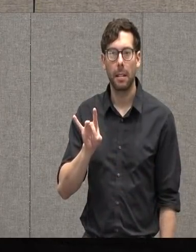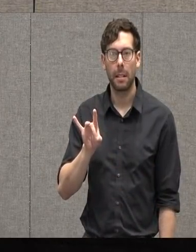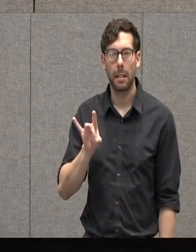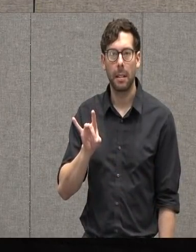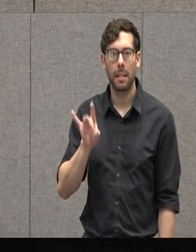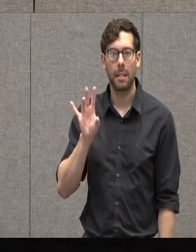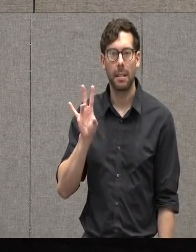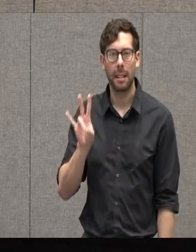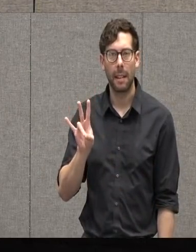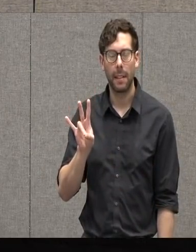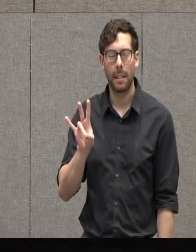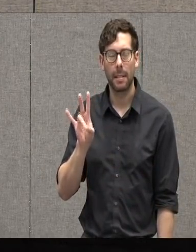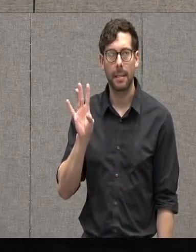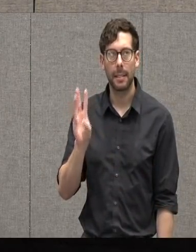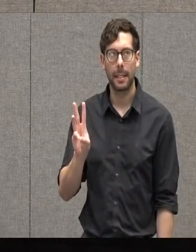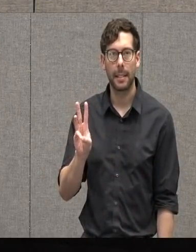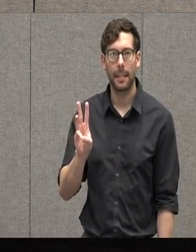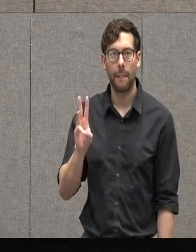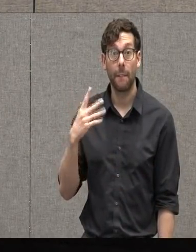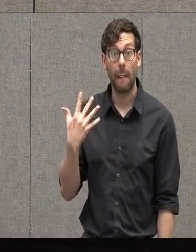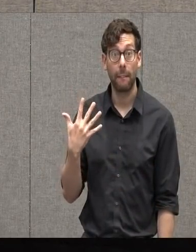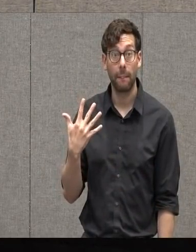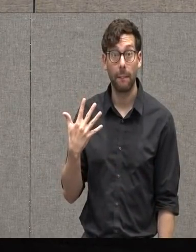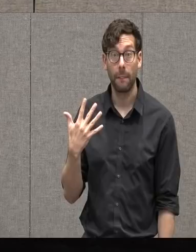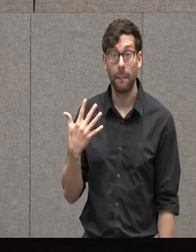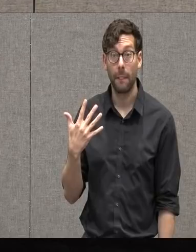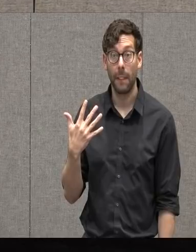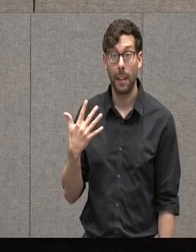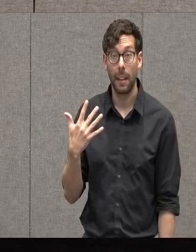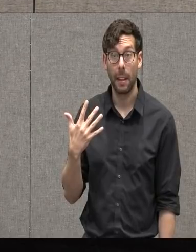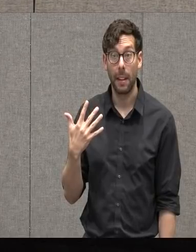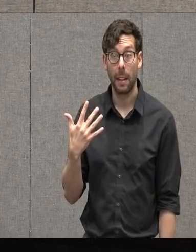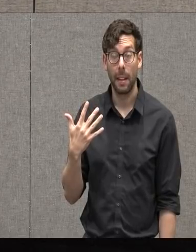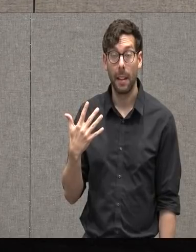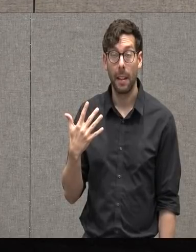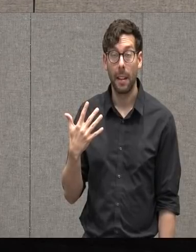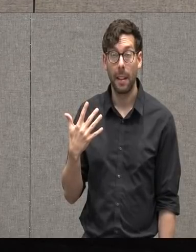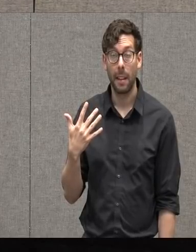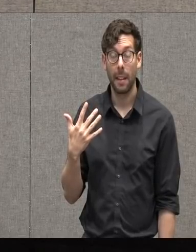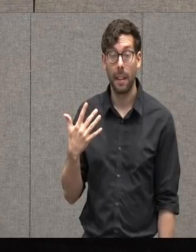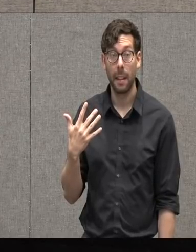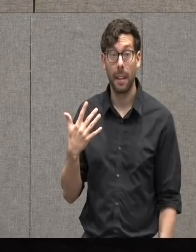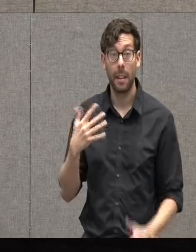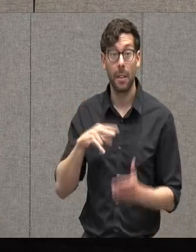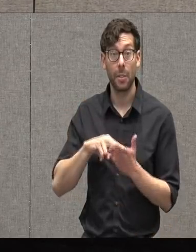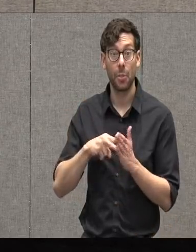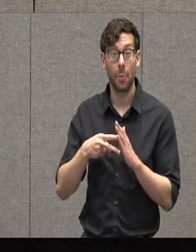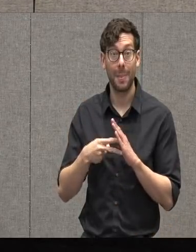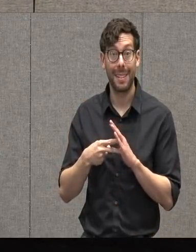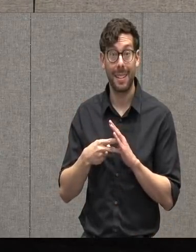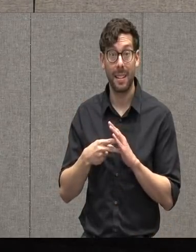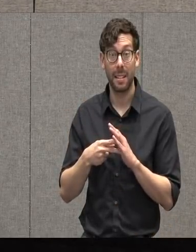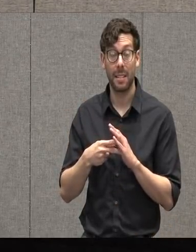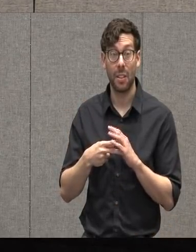seven, six, five. I have three numbers left.